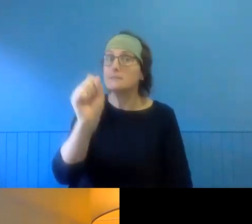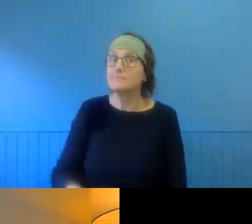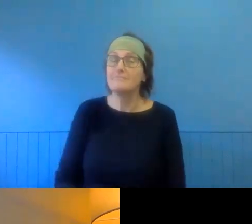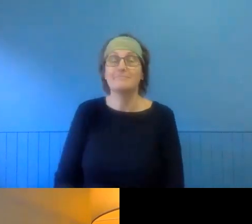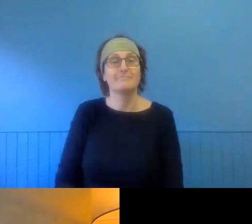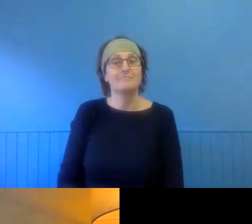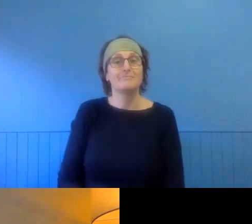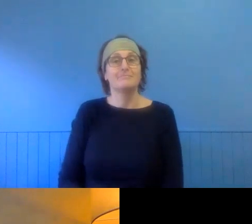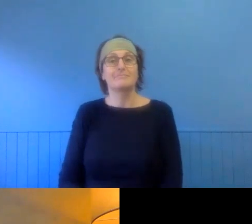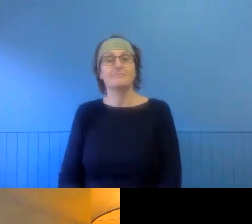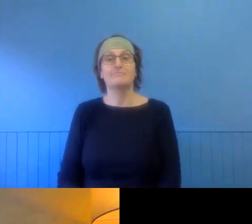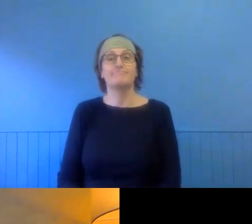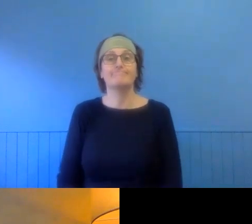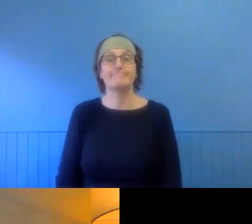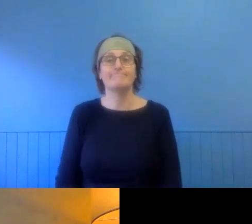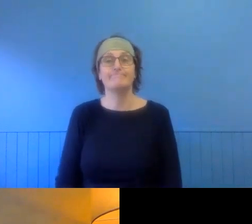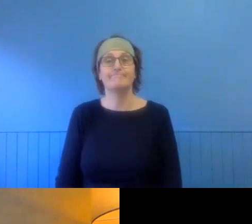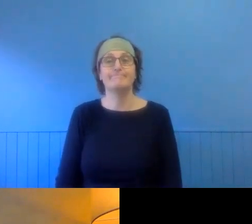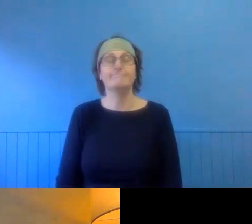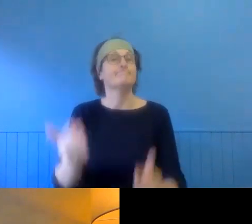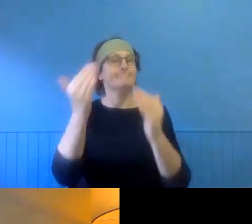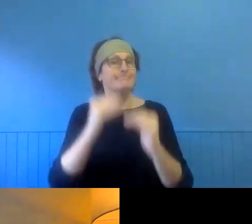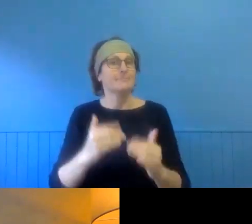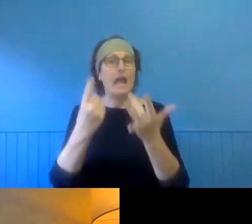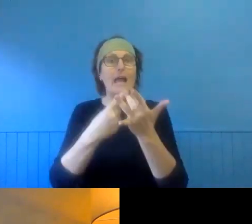Another question we have is: What should we keep in mind when engaging